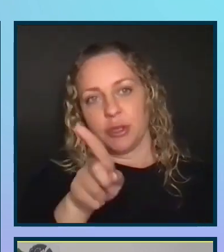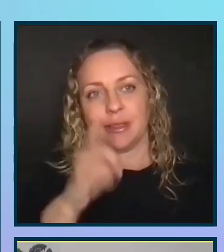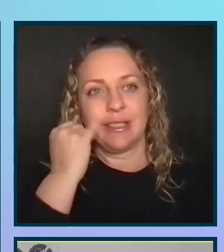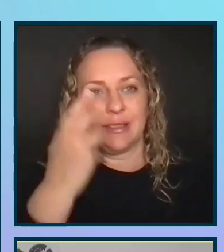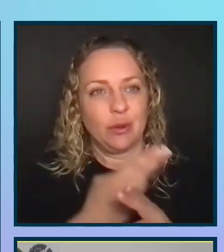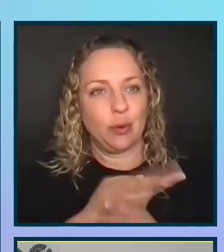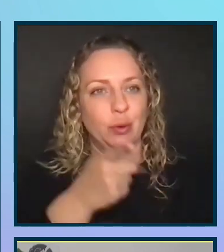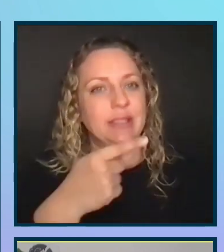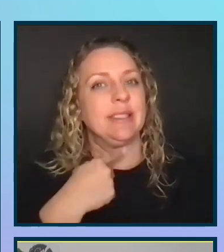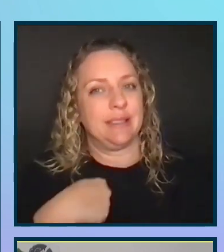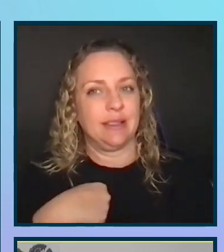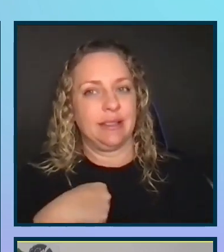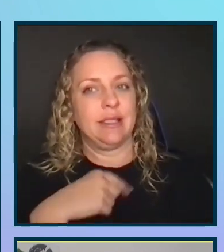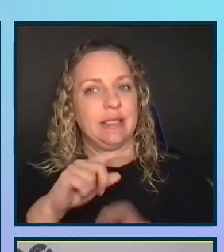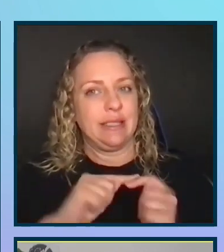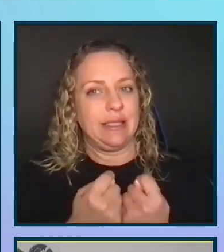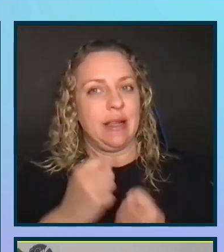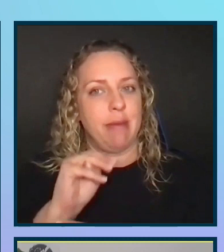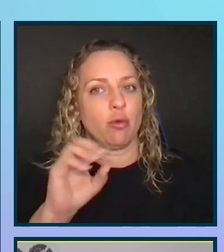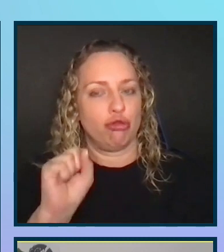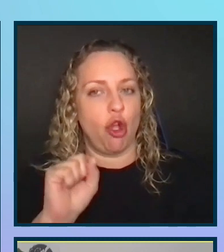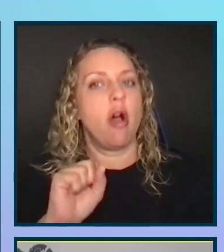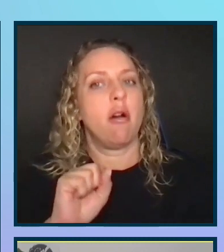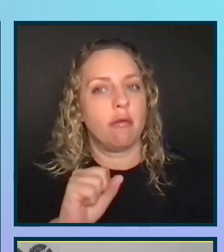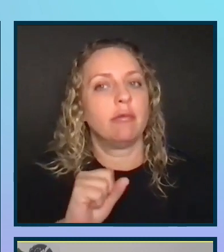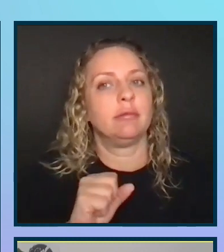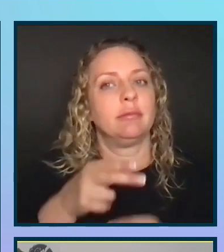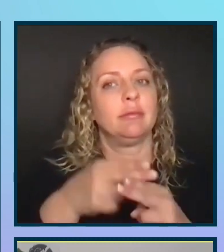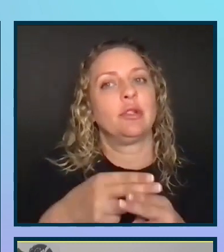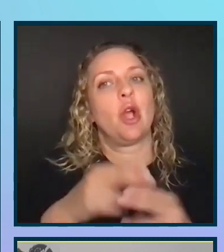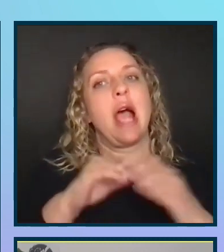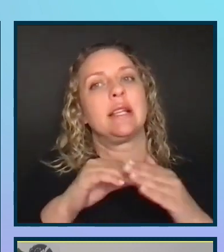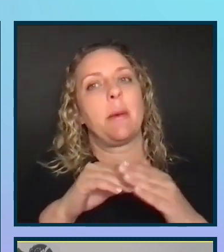the team at Microsoft actually created a nice plugin that is called accessibility focus order,